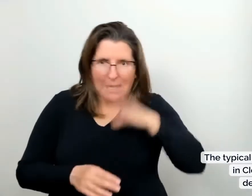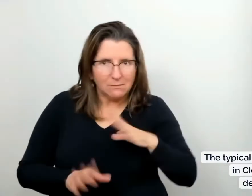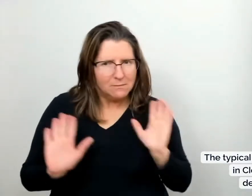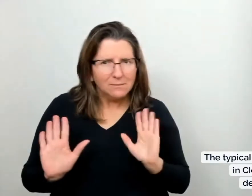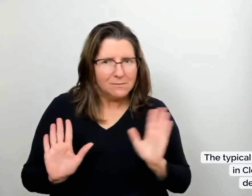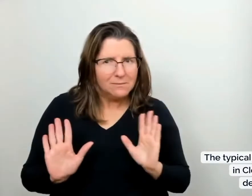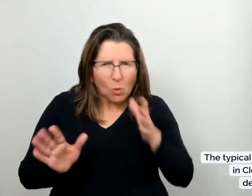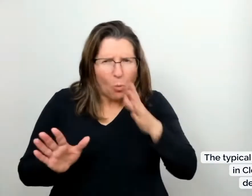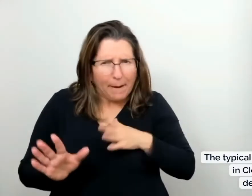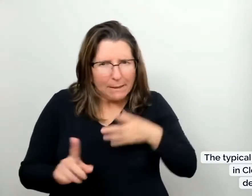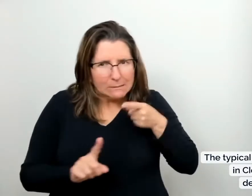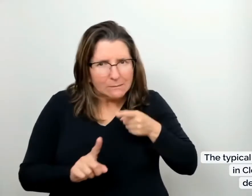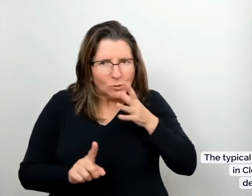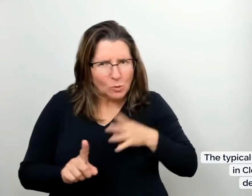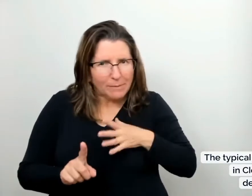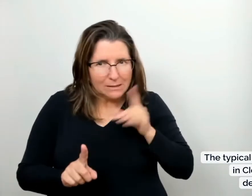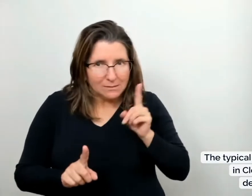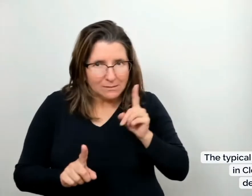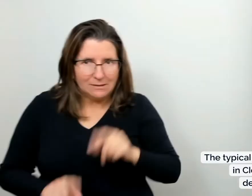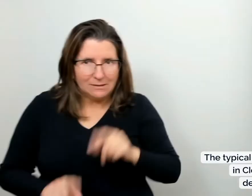I'm sticking to the topic of women.